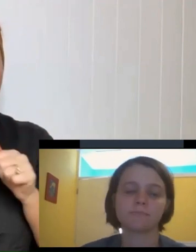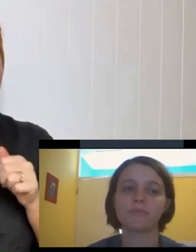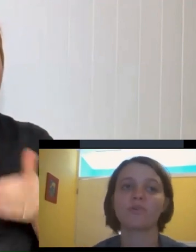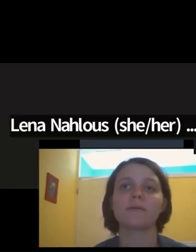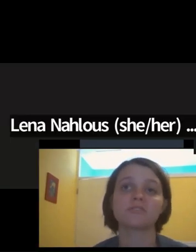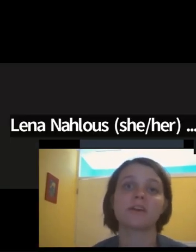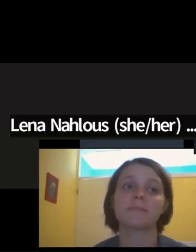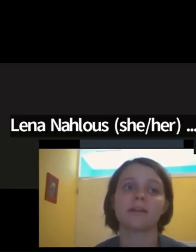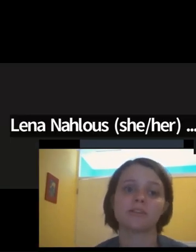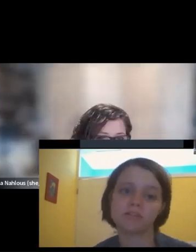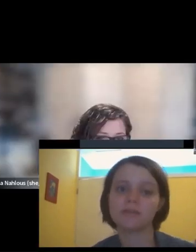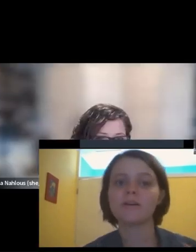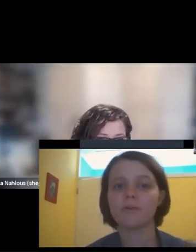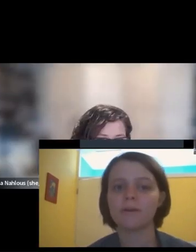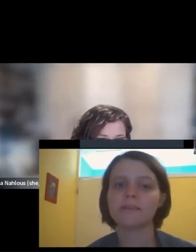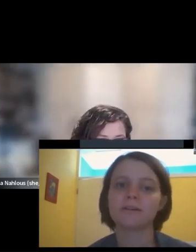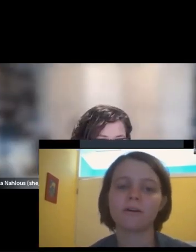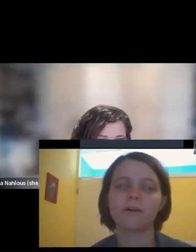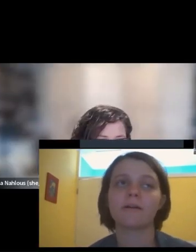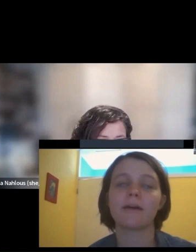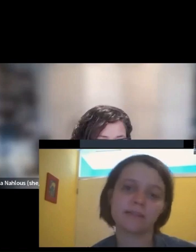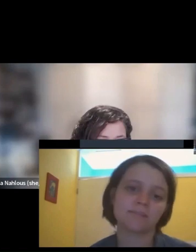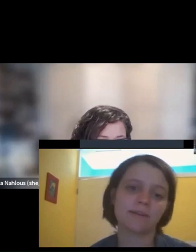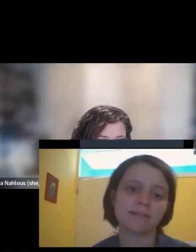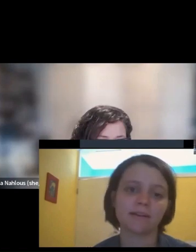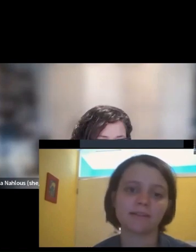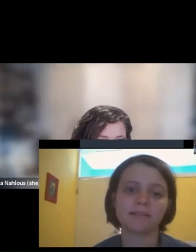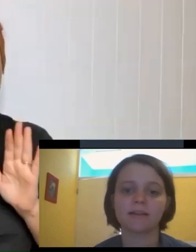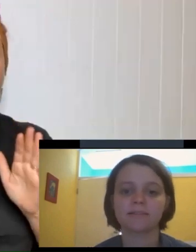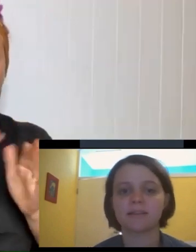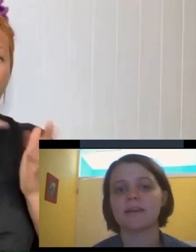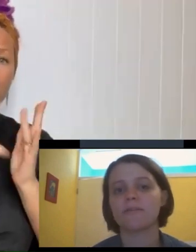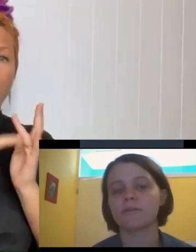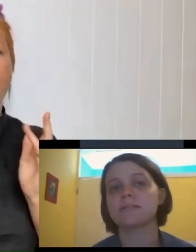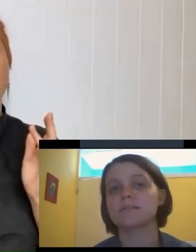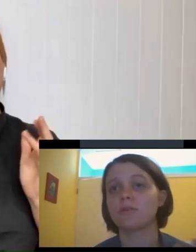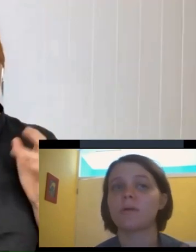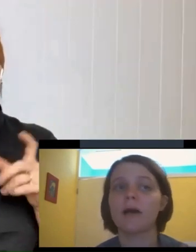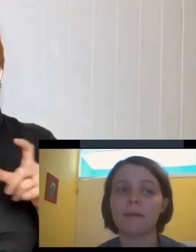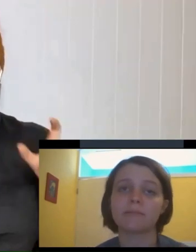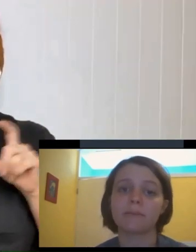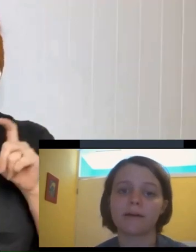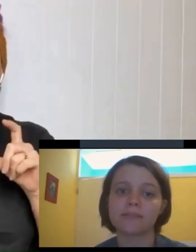Before I was champion, I just went to Corro' and I went to my circus class. And I never really saw what happened behind the